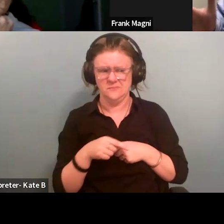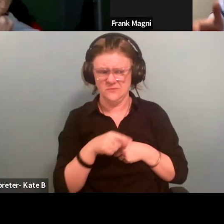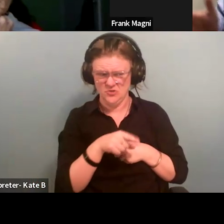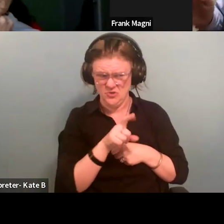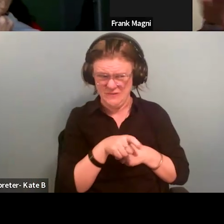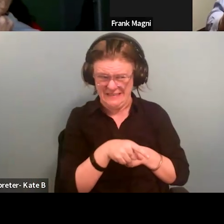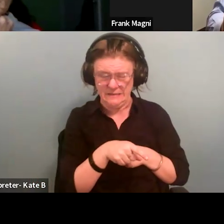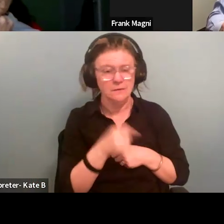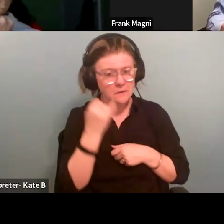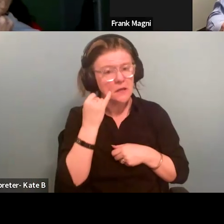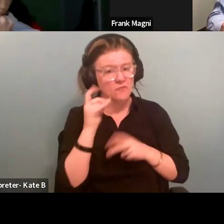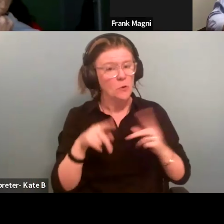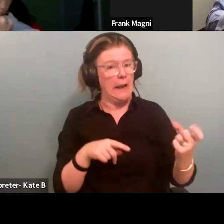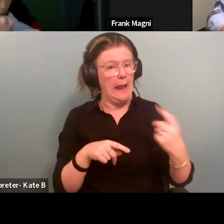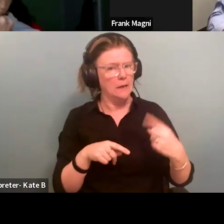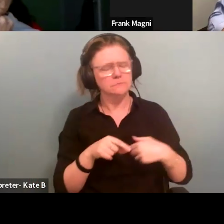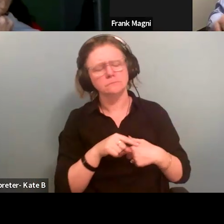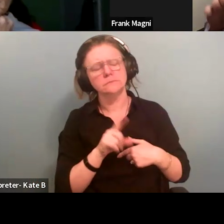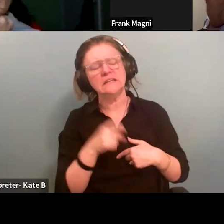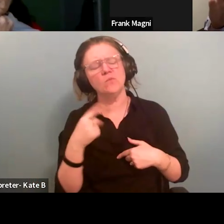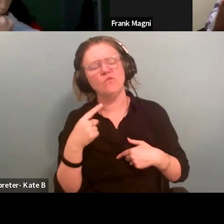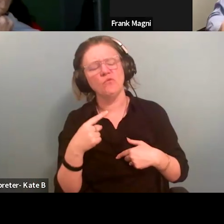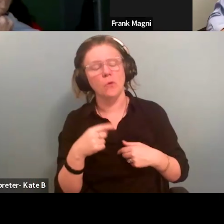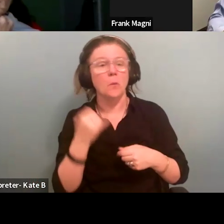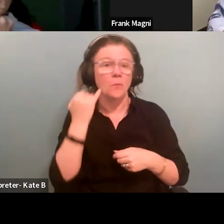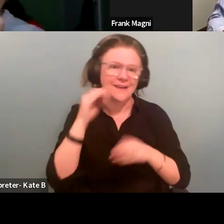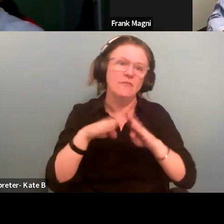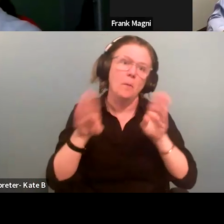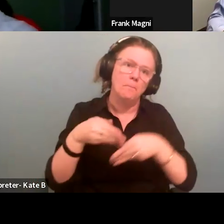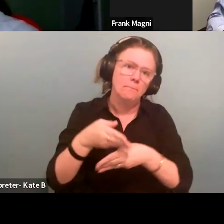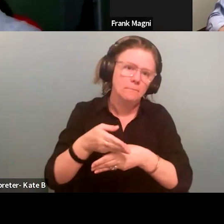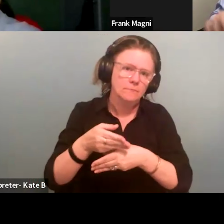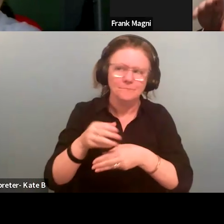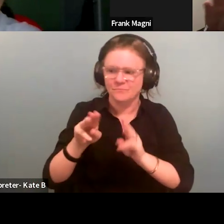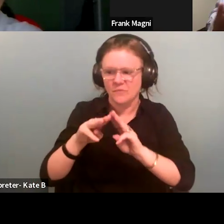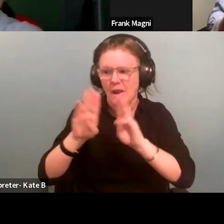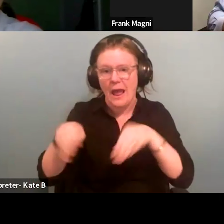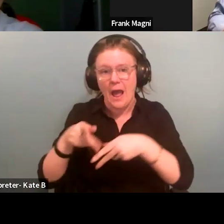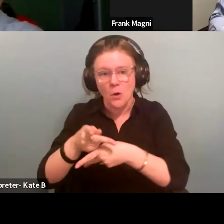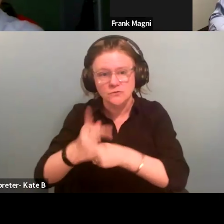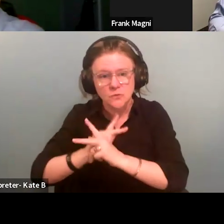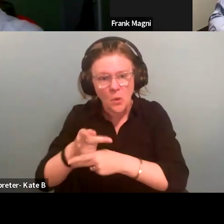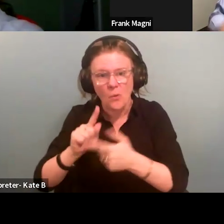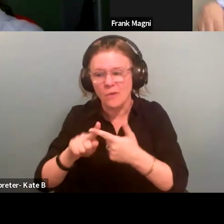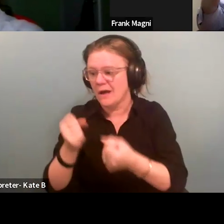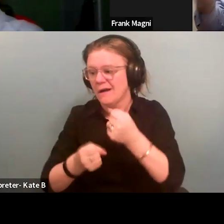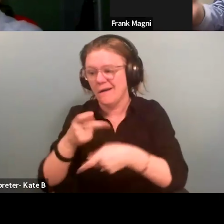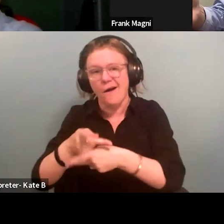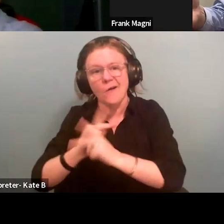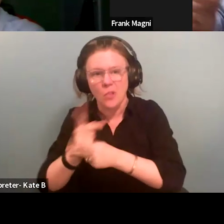But you're going to need it if you're getting mortgages, if you're opening out car loans. You're going to have to do it, obviously,